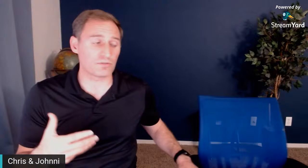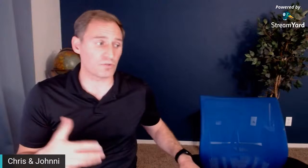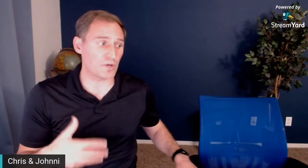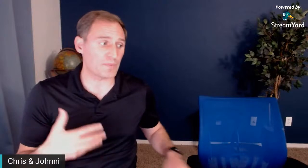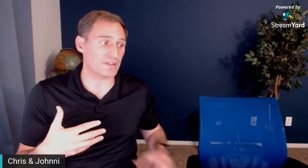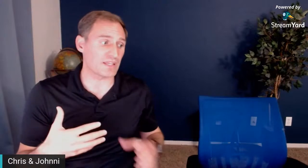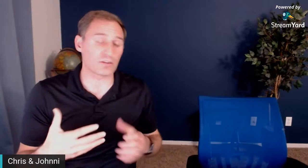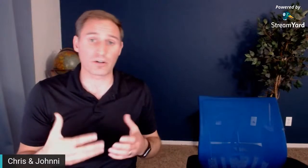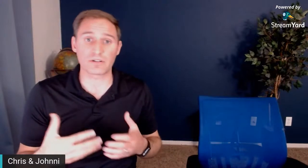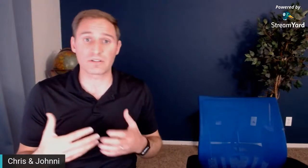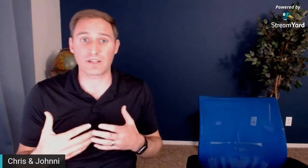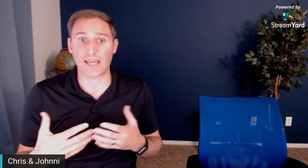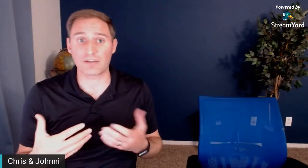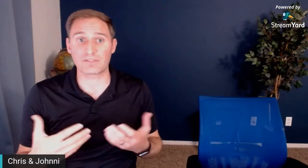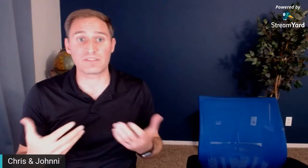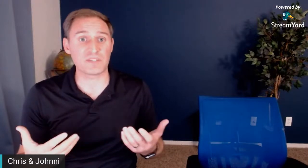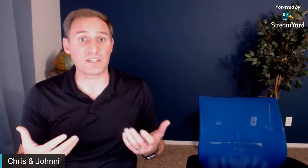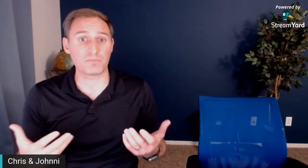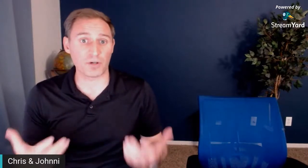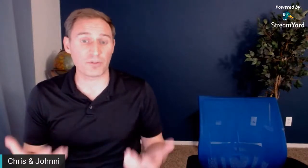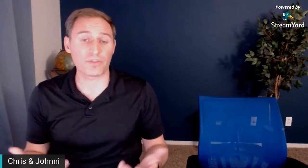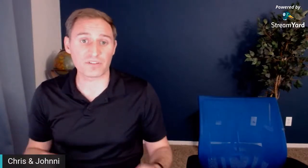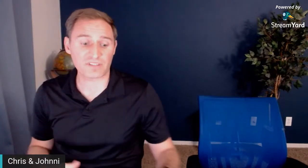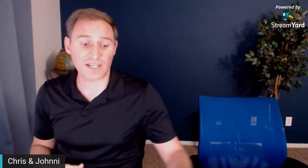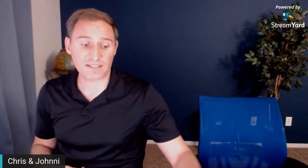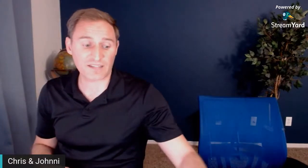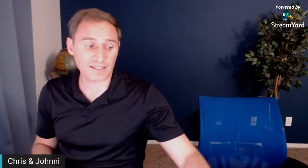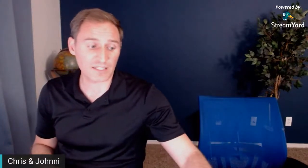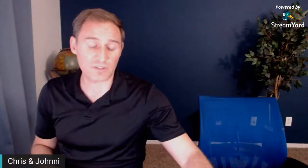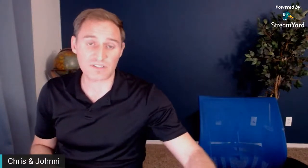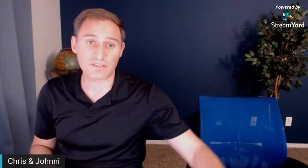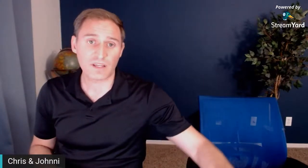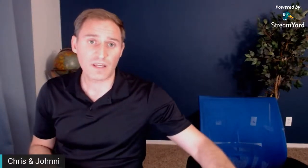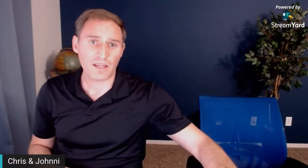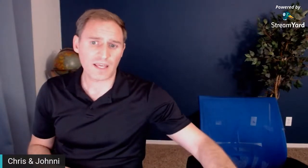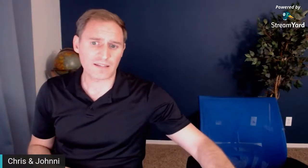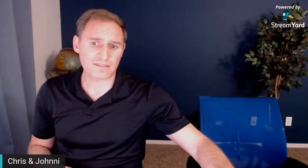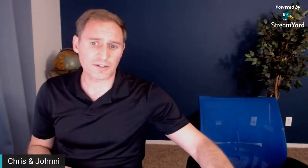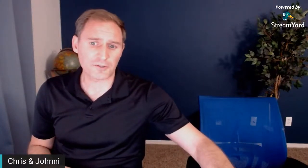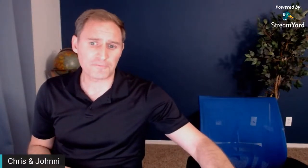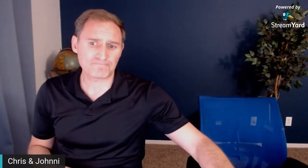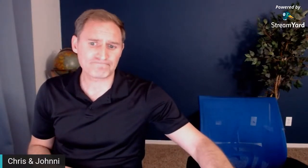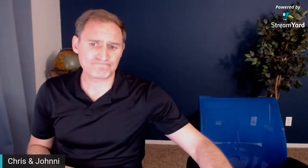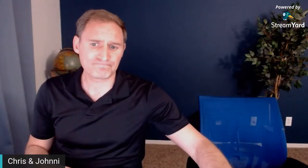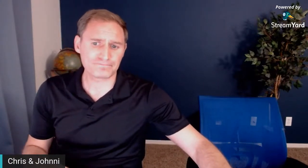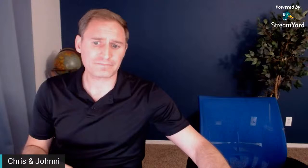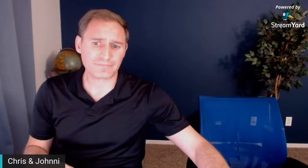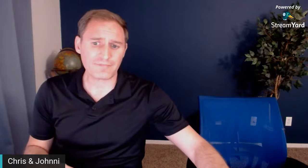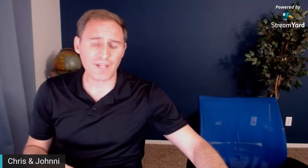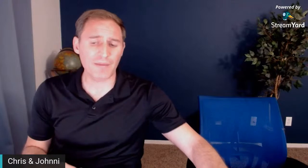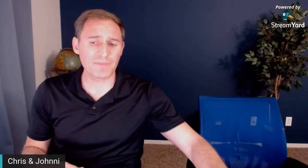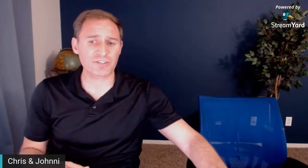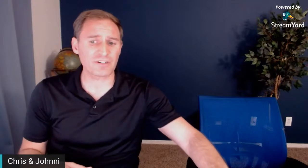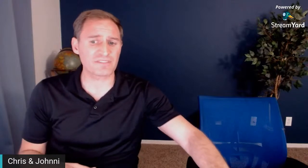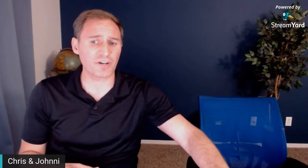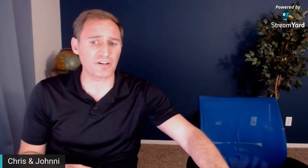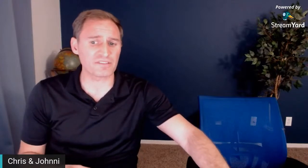grew up and they learned how to speak both of those sign languages and so i'm not sure as far as